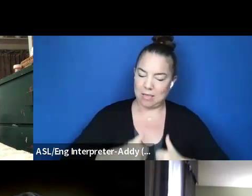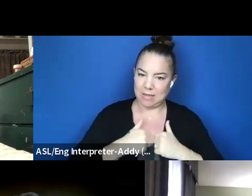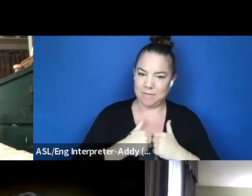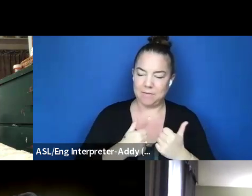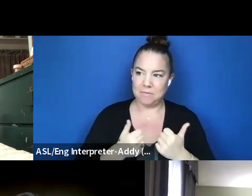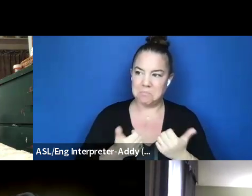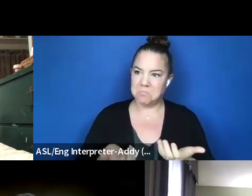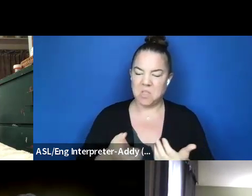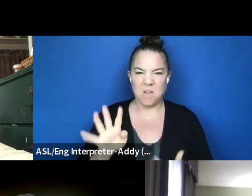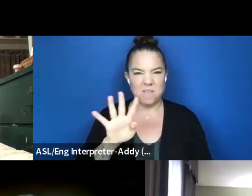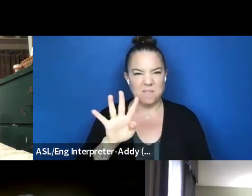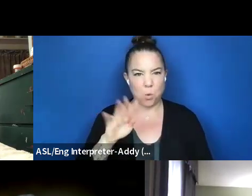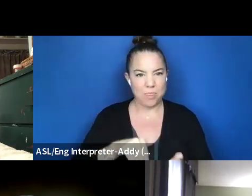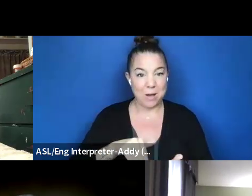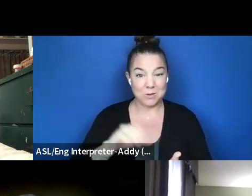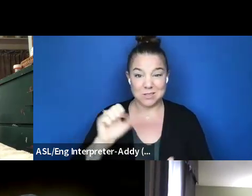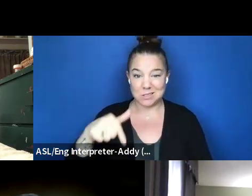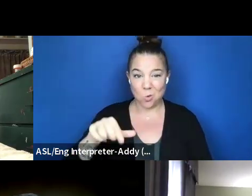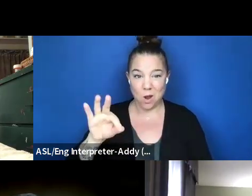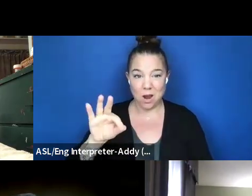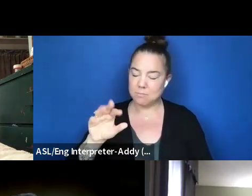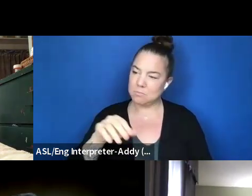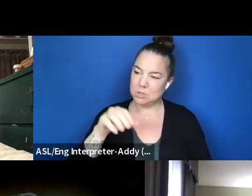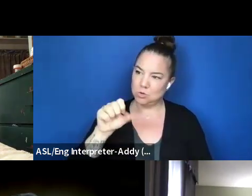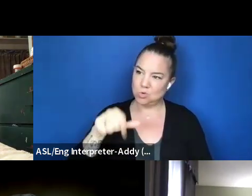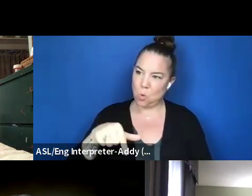Don Posh: 4,000 square miles that I cover. There's only about